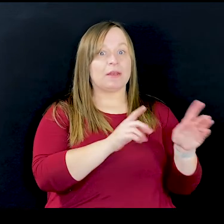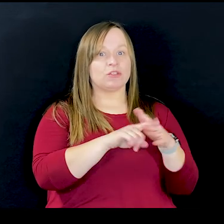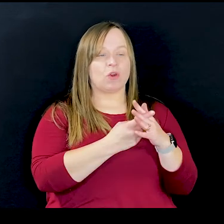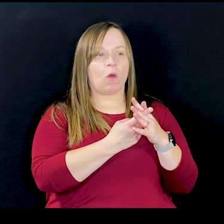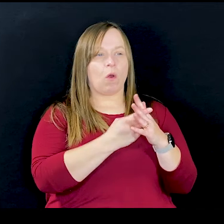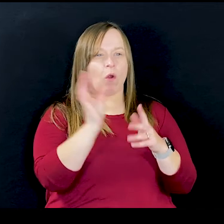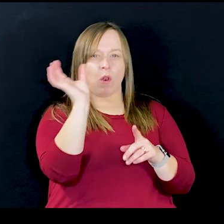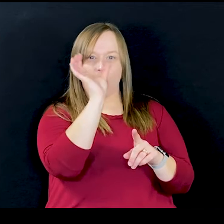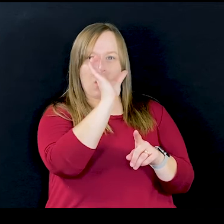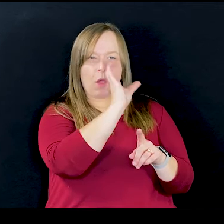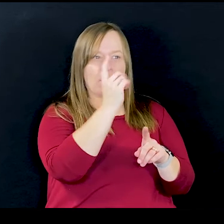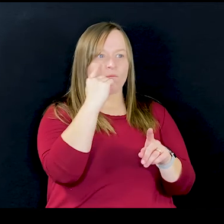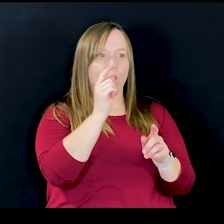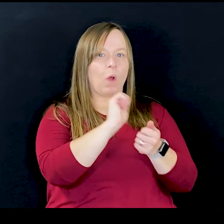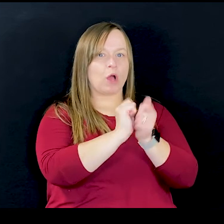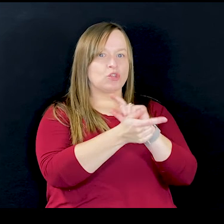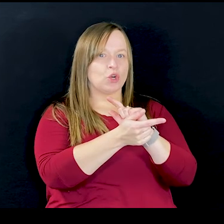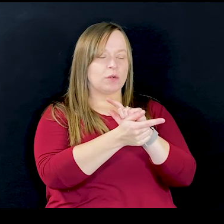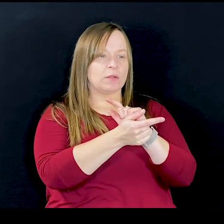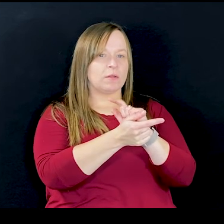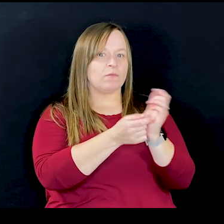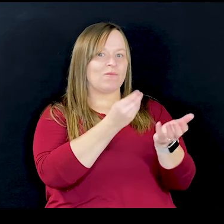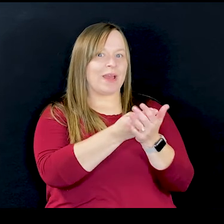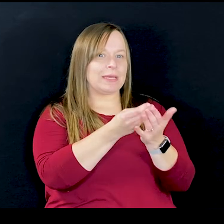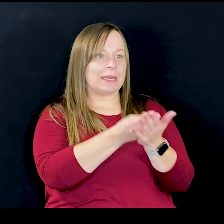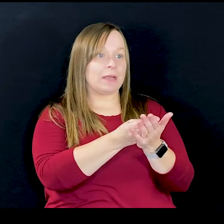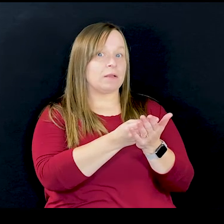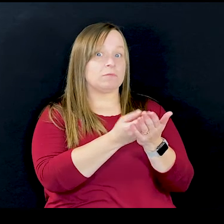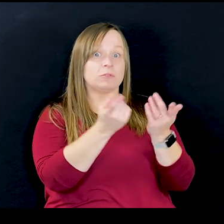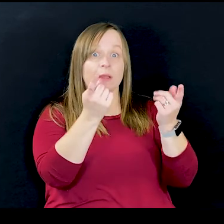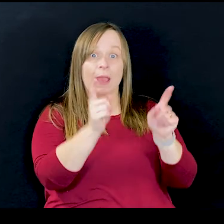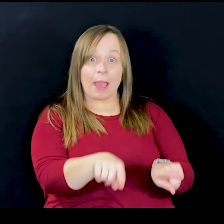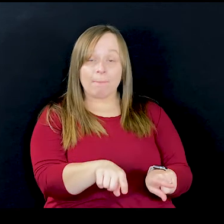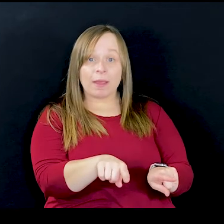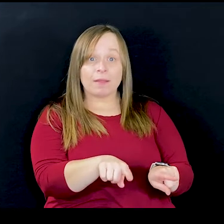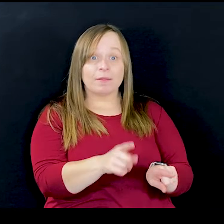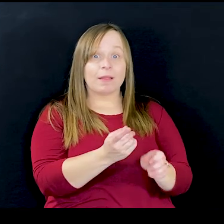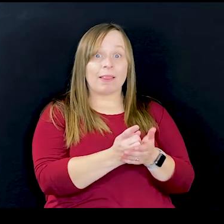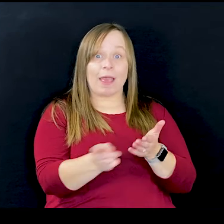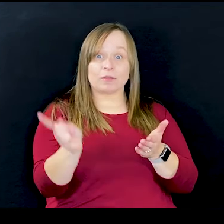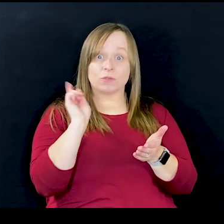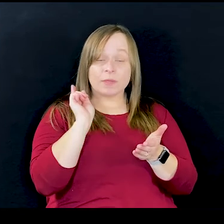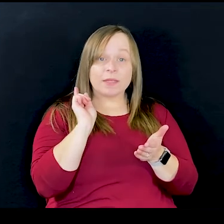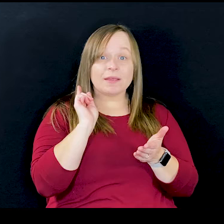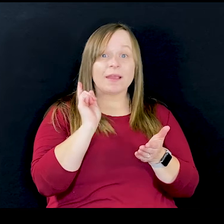on starting to look for alternative sources of funding. And it just so happens last week.